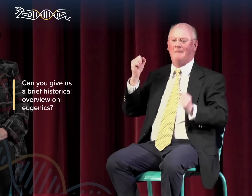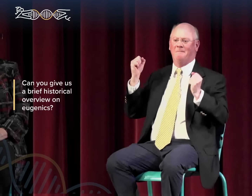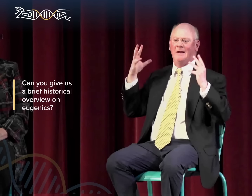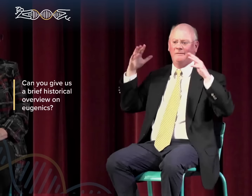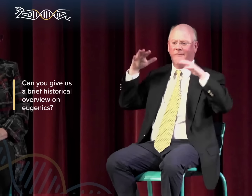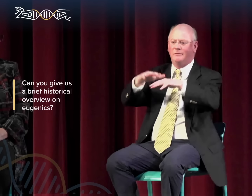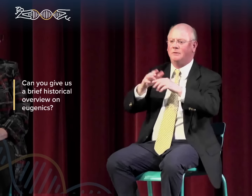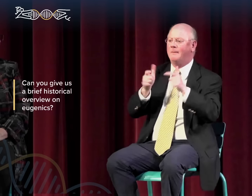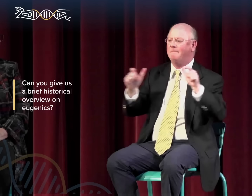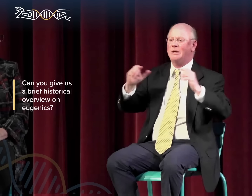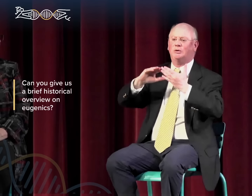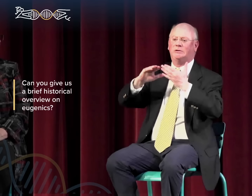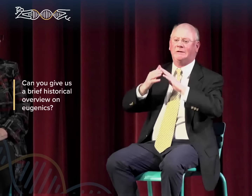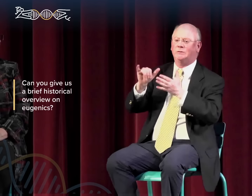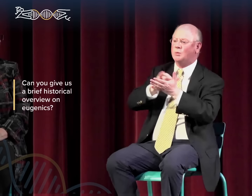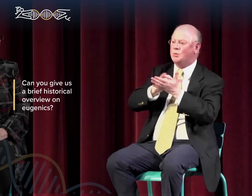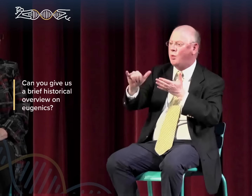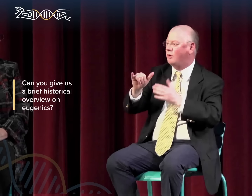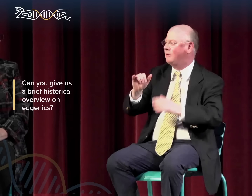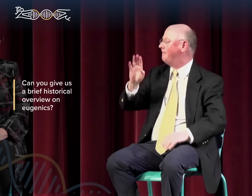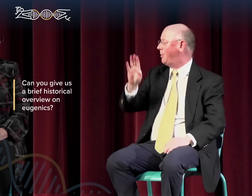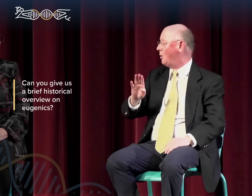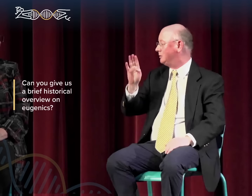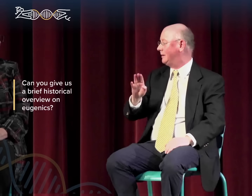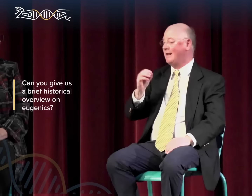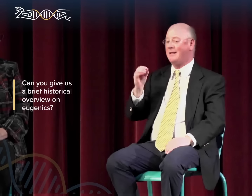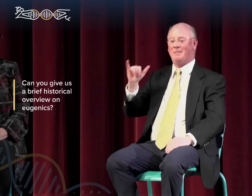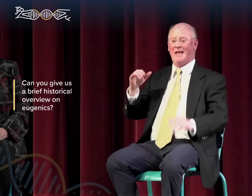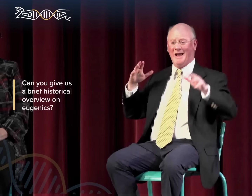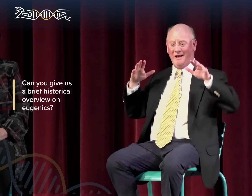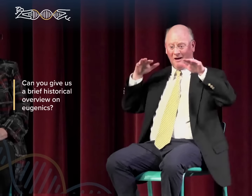southeastern Europe occupying cities like New York and Chicago and they,